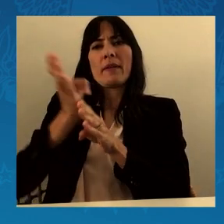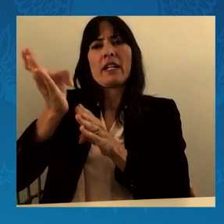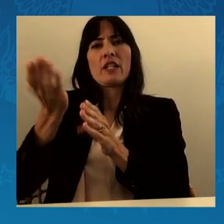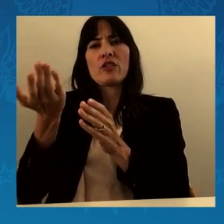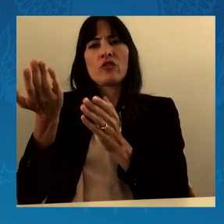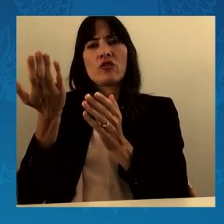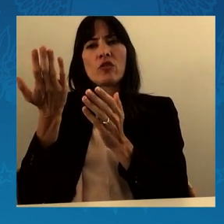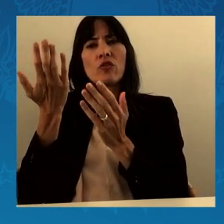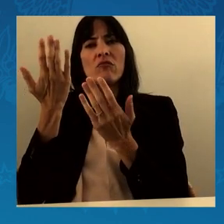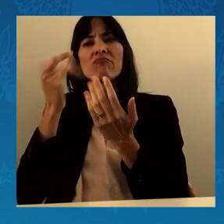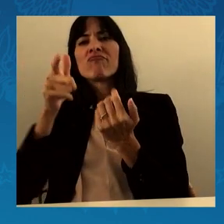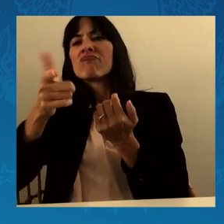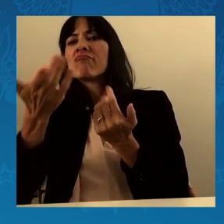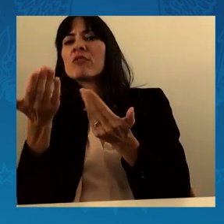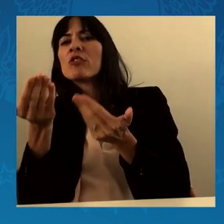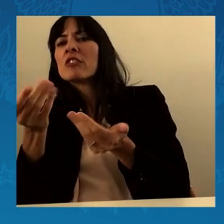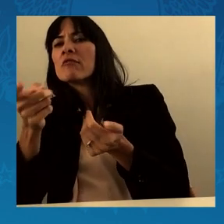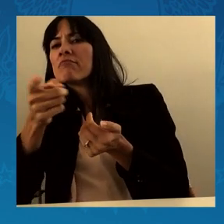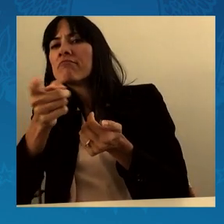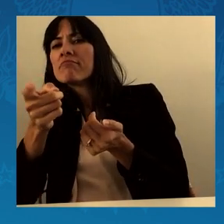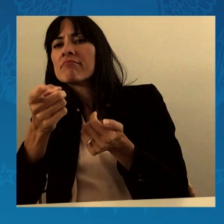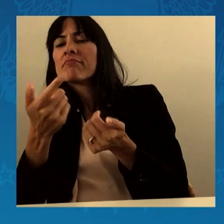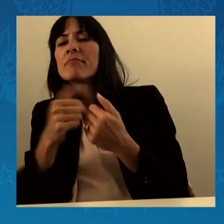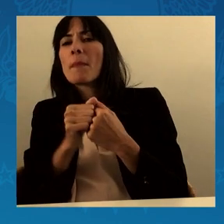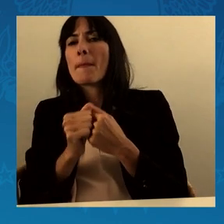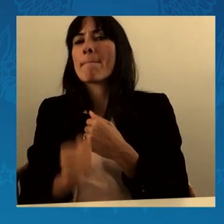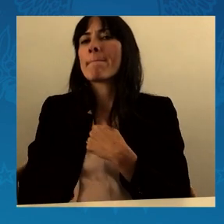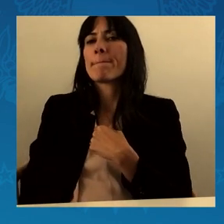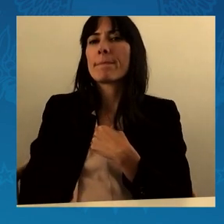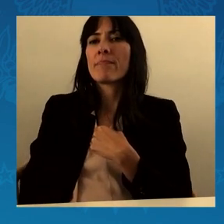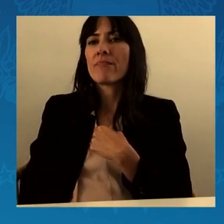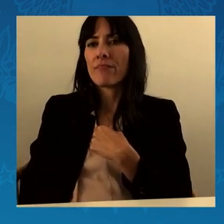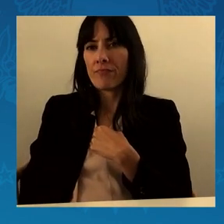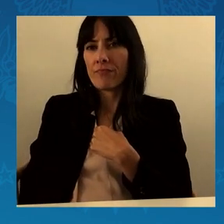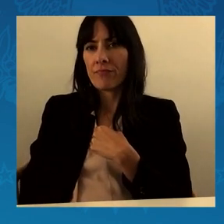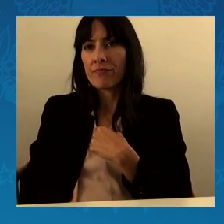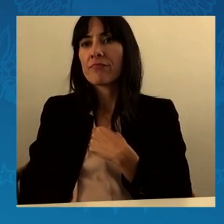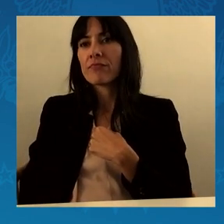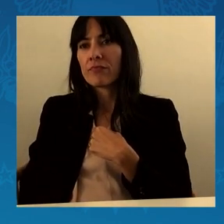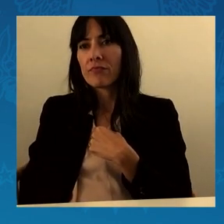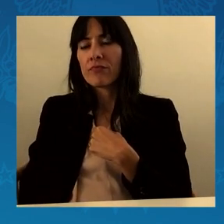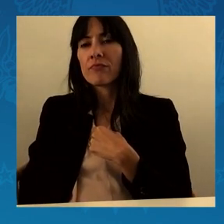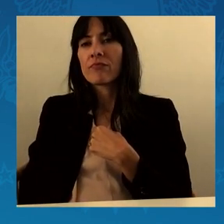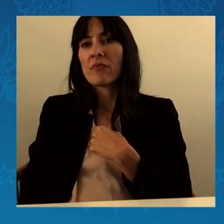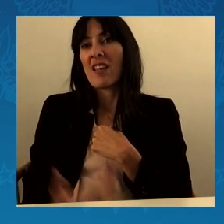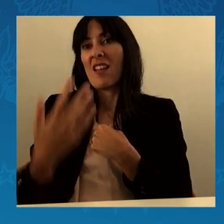Female Speaker: Oh, yes, definitely. I guess I mean, I always loved math and my parents,